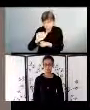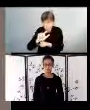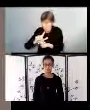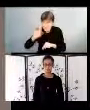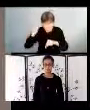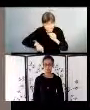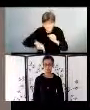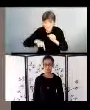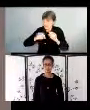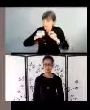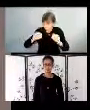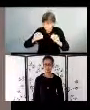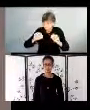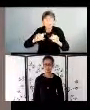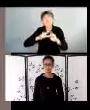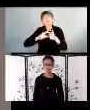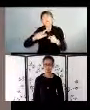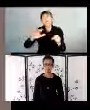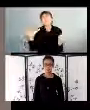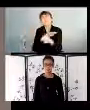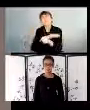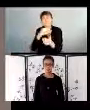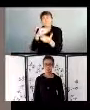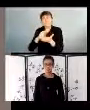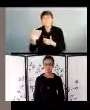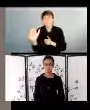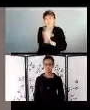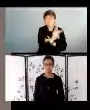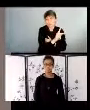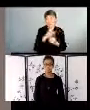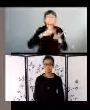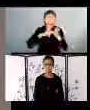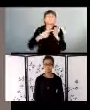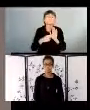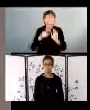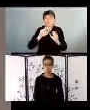Please contact your program specialist, me in this case, as soon as possible to discuss